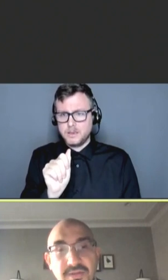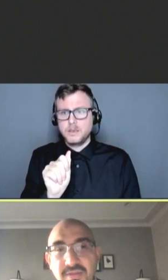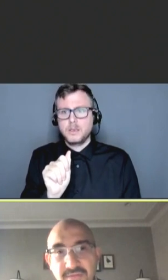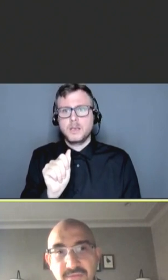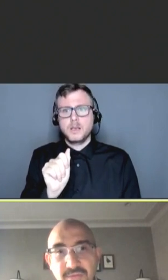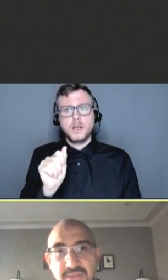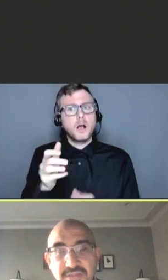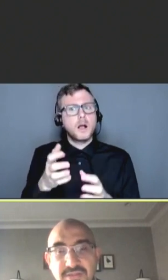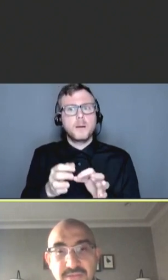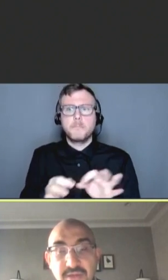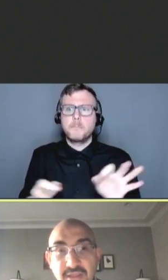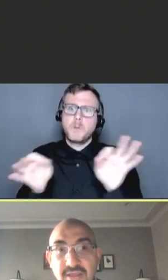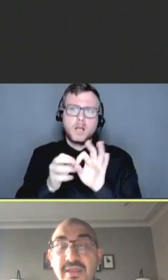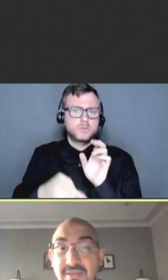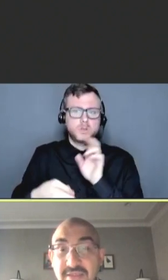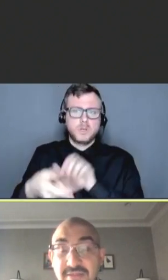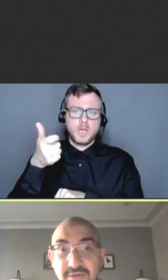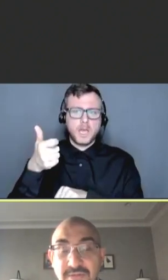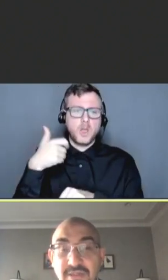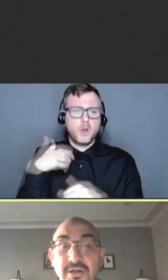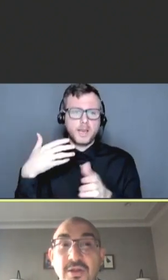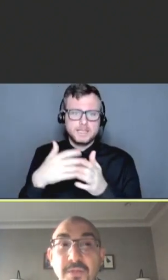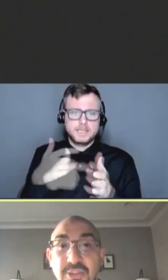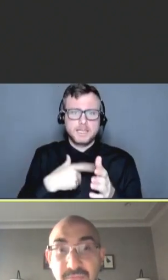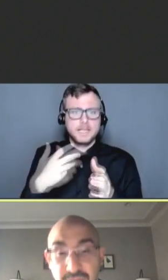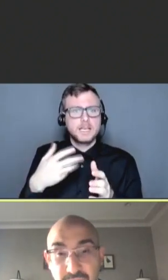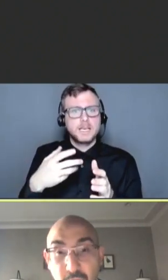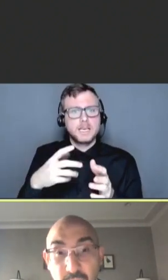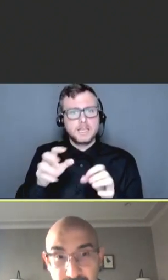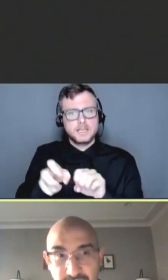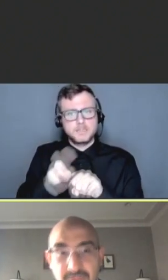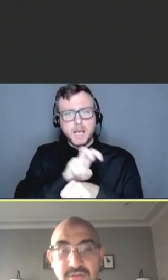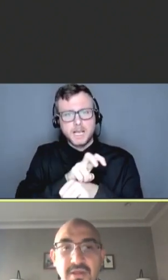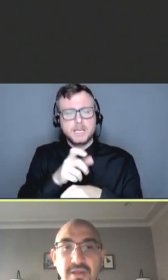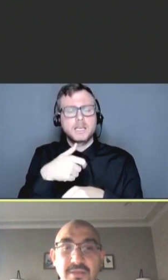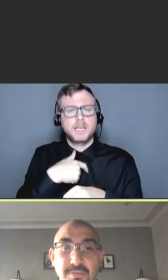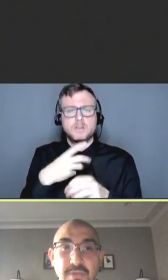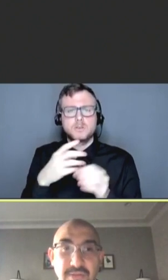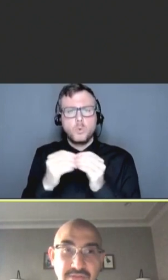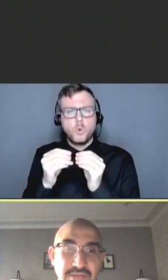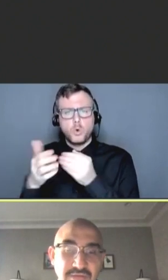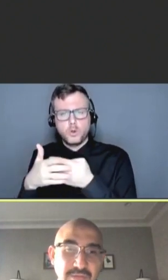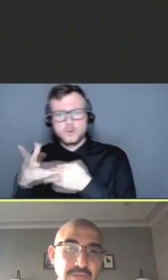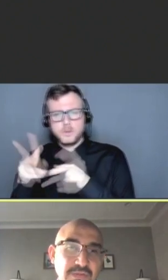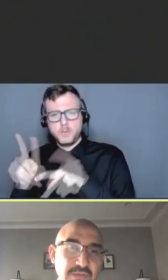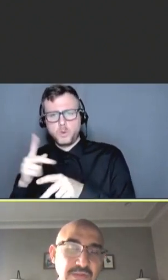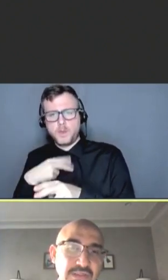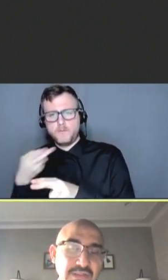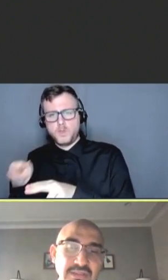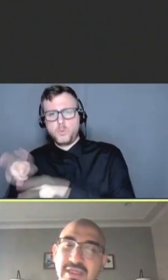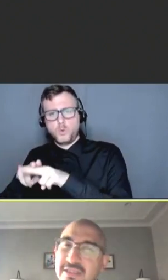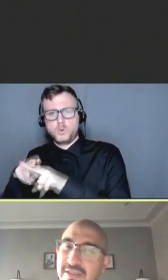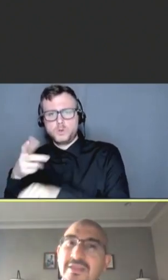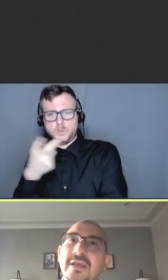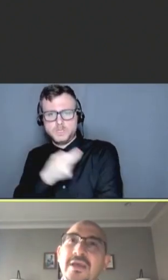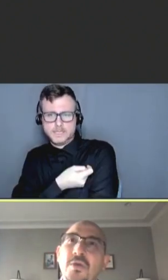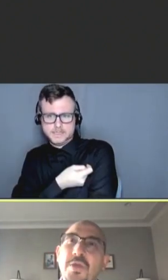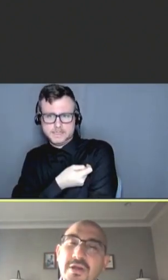higher than first against the spike. This frequency on a much, much closer -- in people that received the booster immunization, indicating that we are